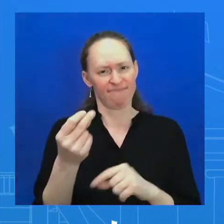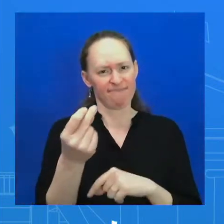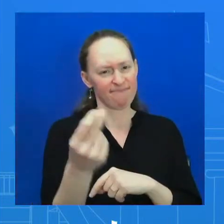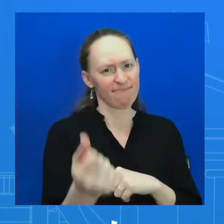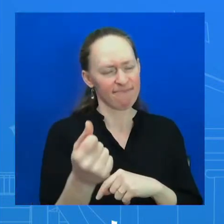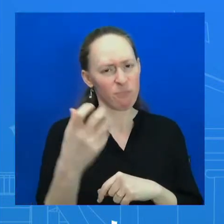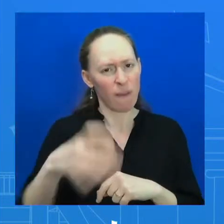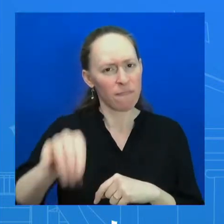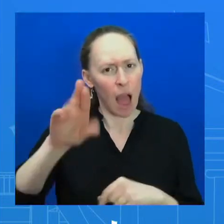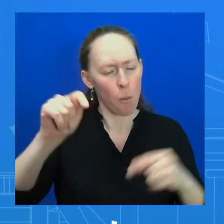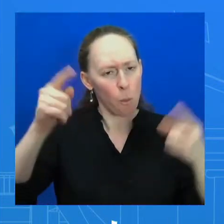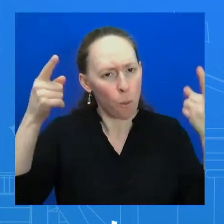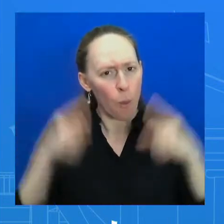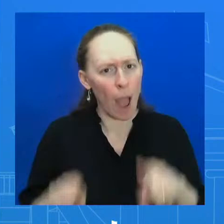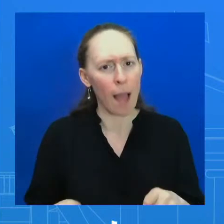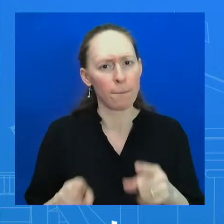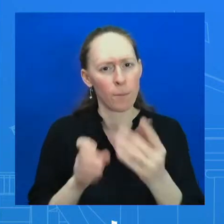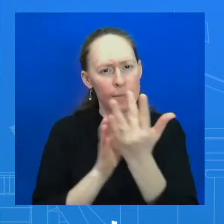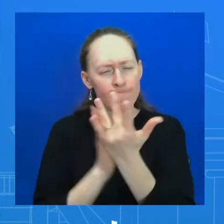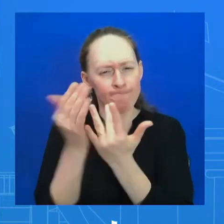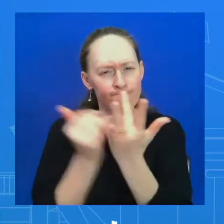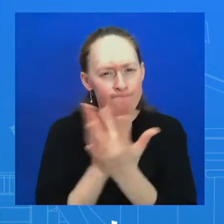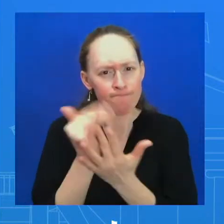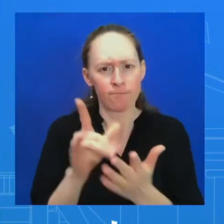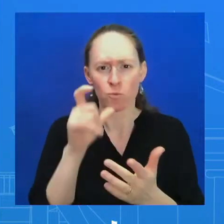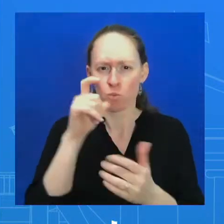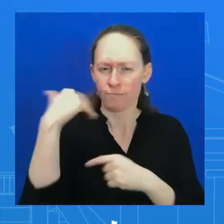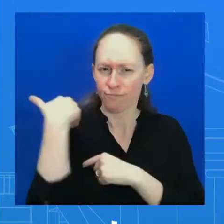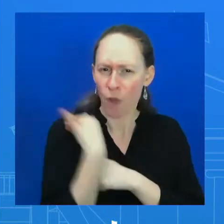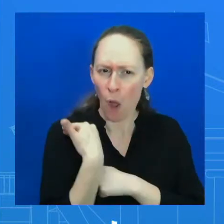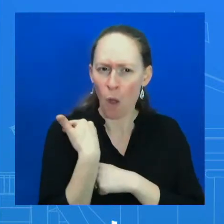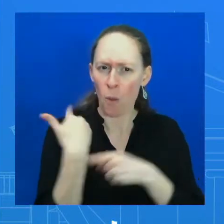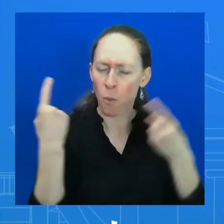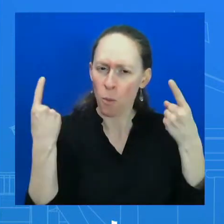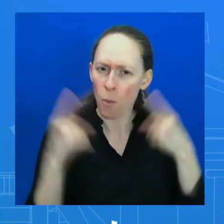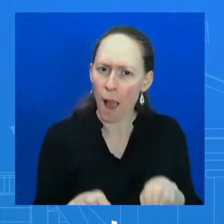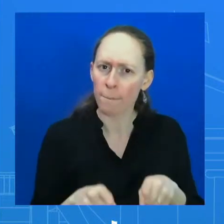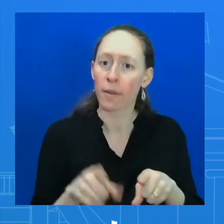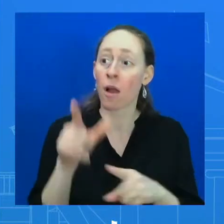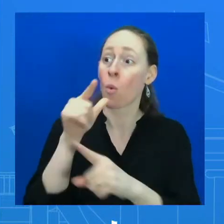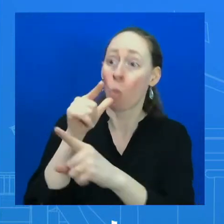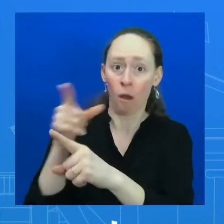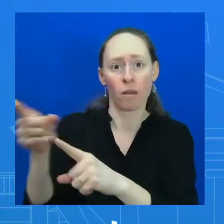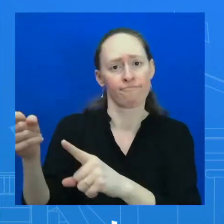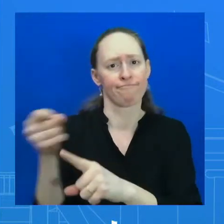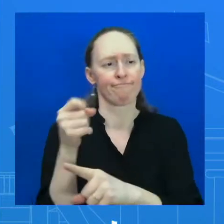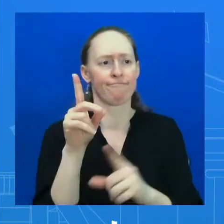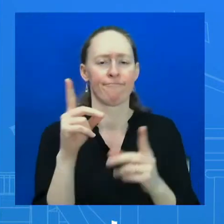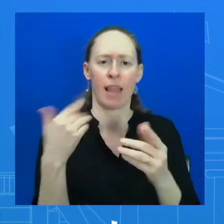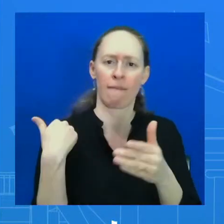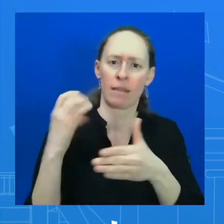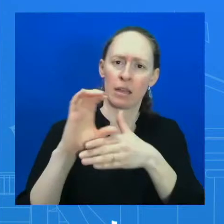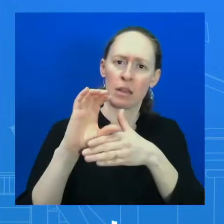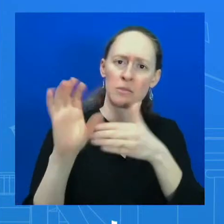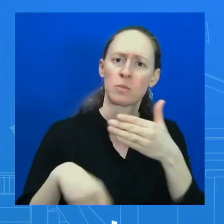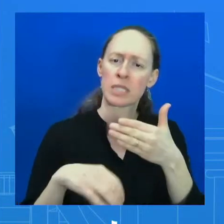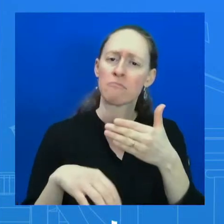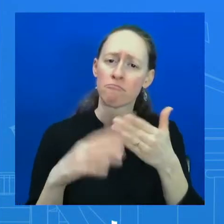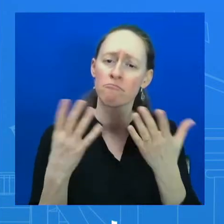there -- to see accountability, to bring account -- account -- right? -- to bring accountability. He said that in his statement. And he wants to make sure that it is public.